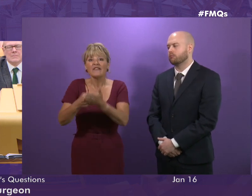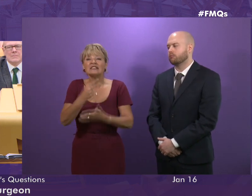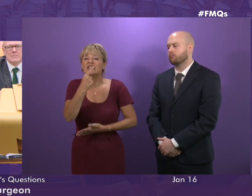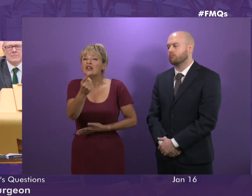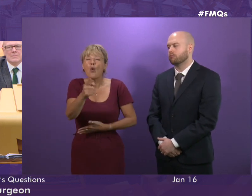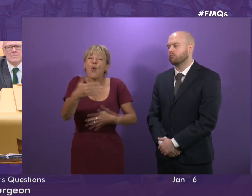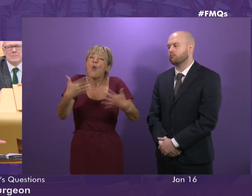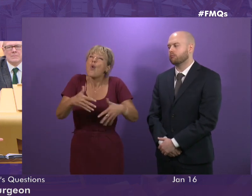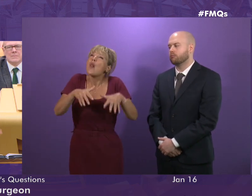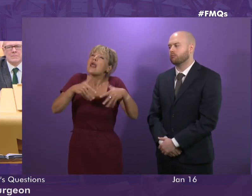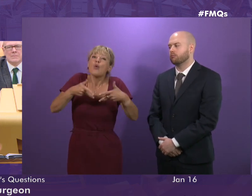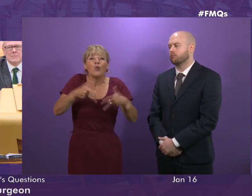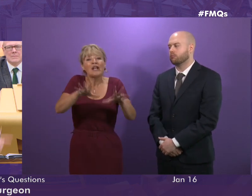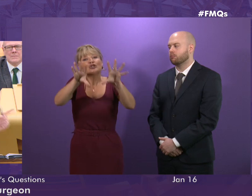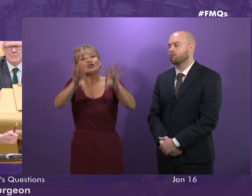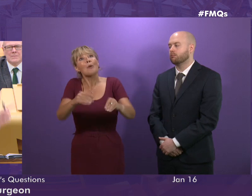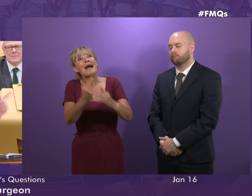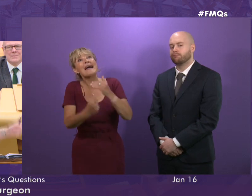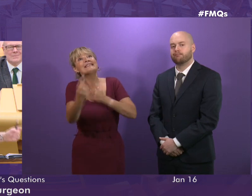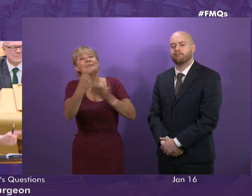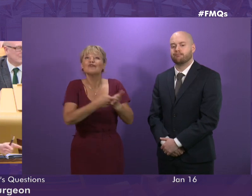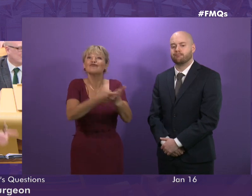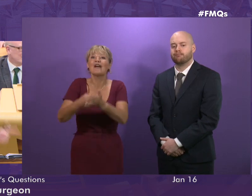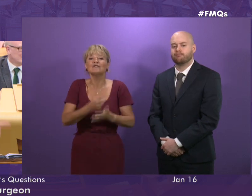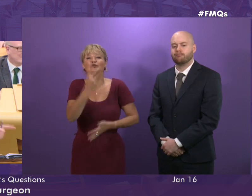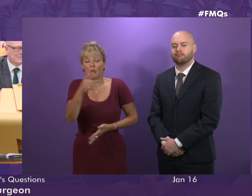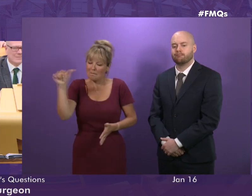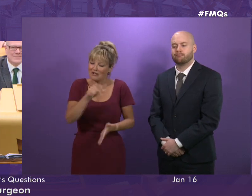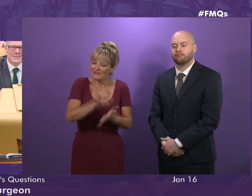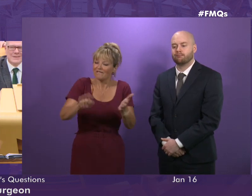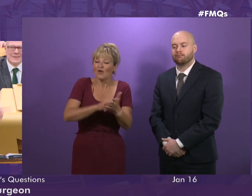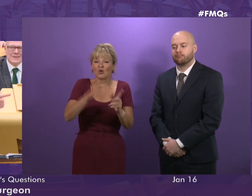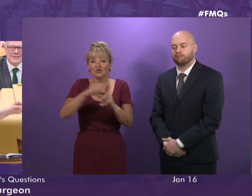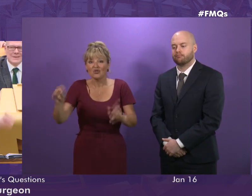vote Scottish Conservative in Scotland.” Well, Scotland did not vote Scottish Conservative.